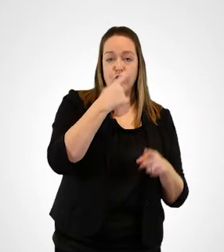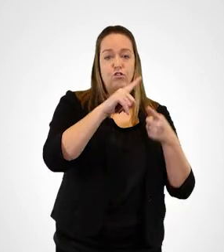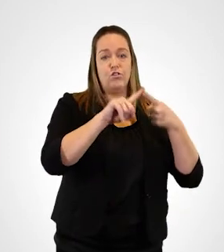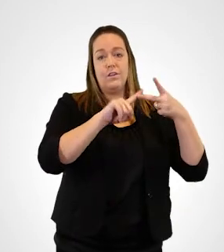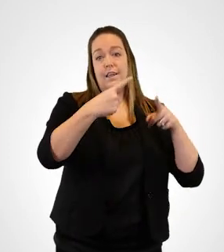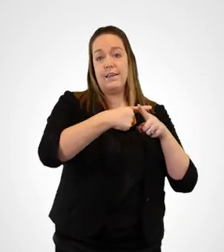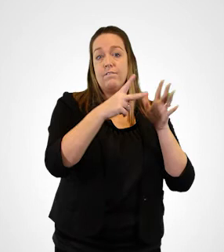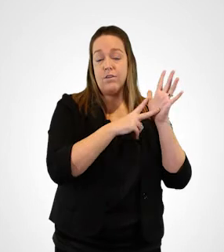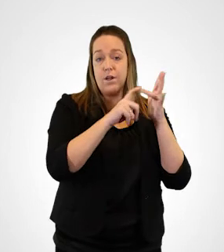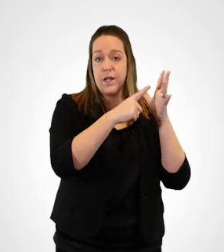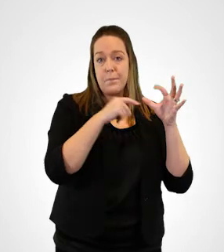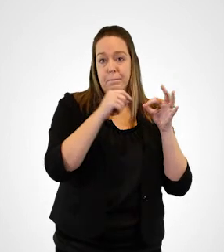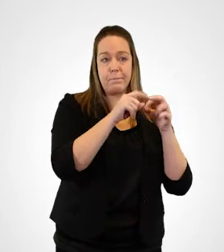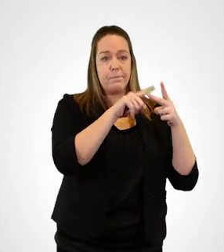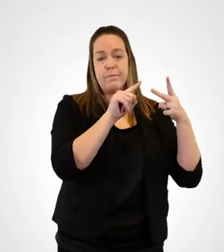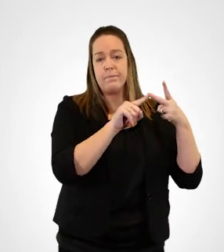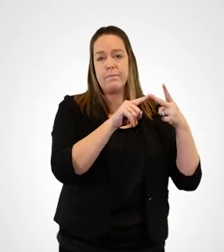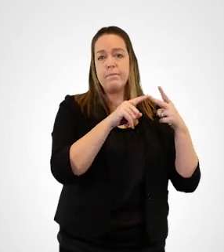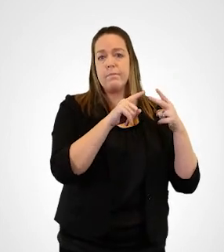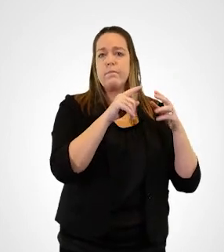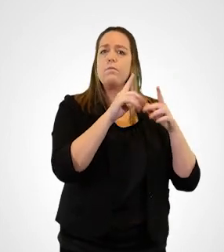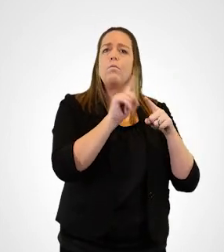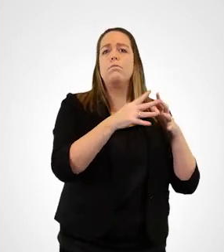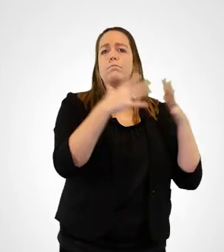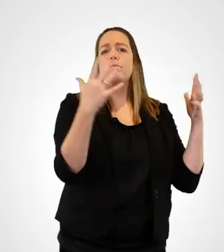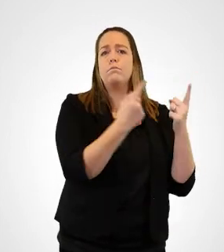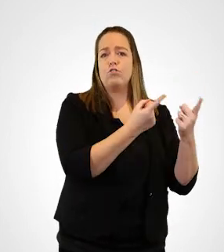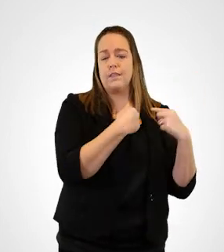age and English vocabulary was the main predictor and